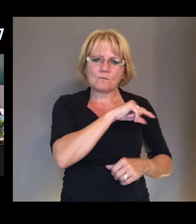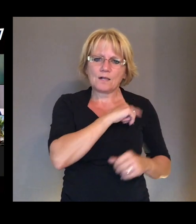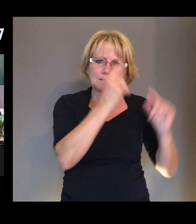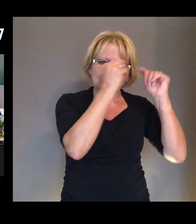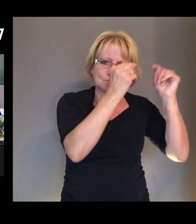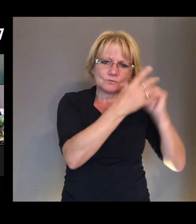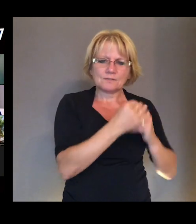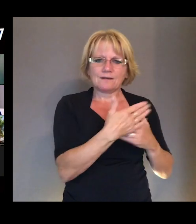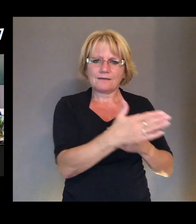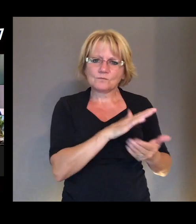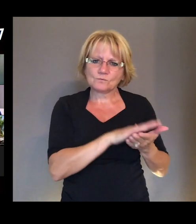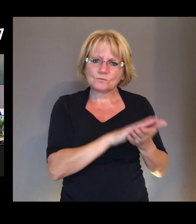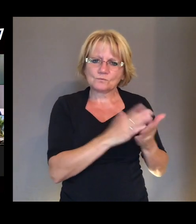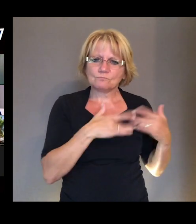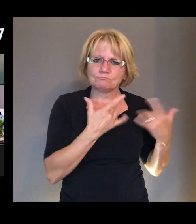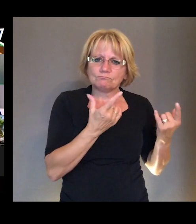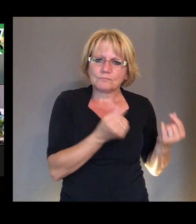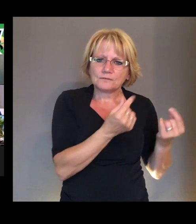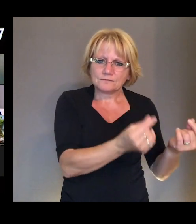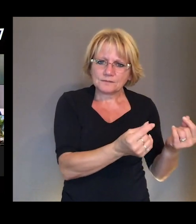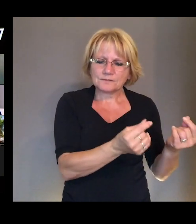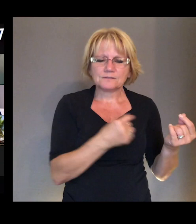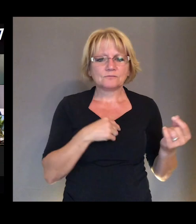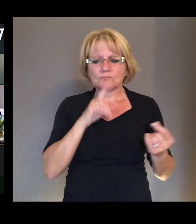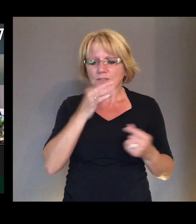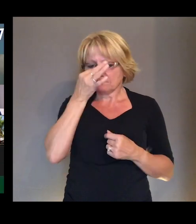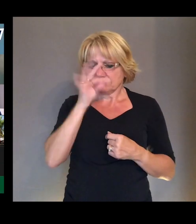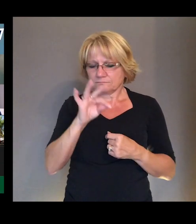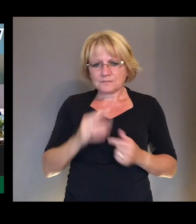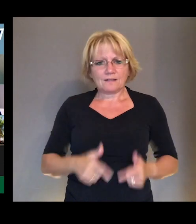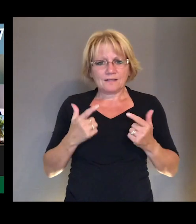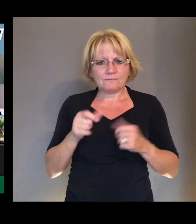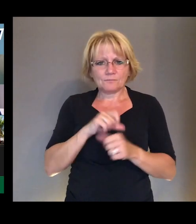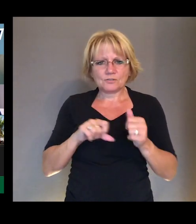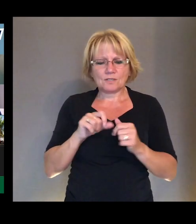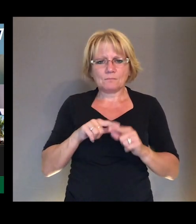and lots of extracurricular activities. Kevin and Jamal live only a few streets away from each other.